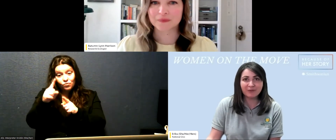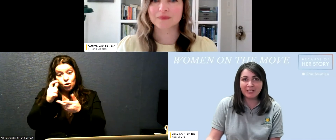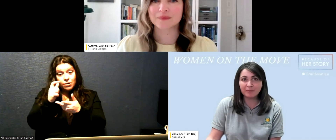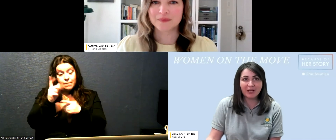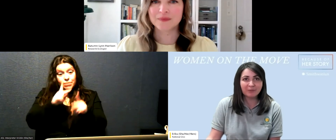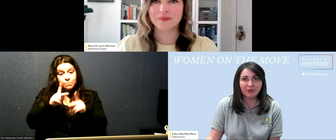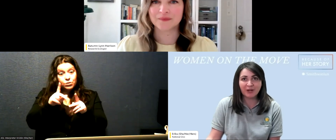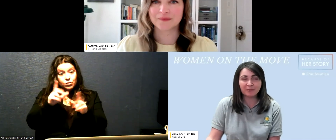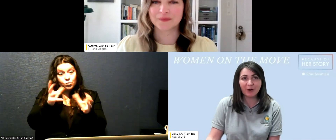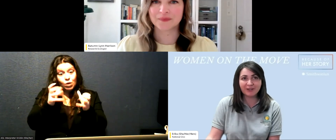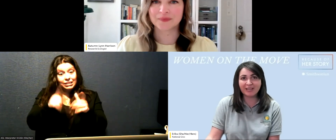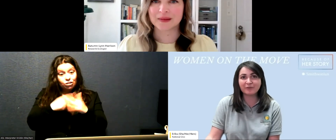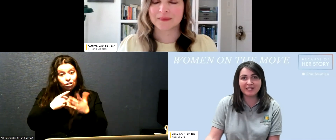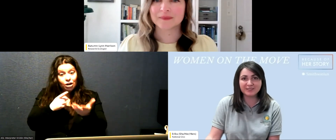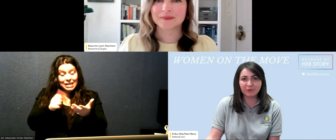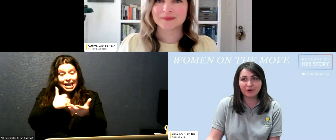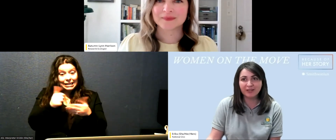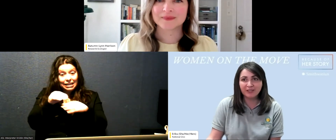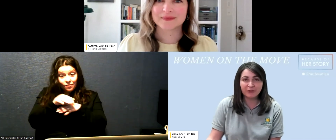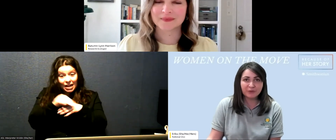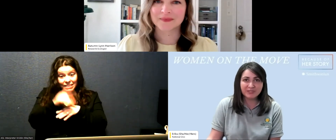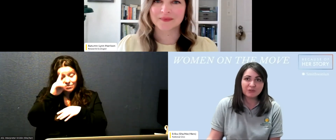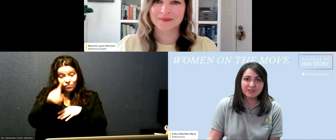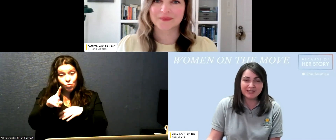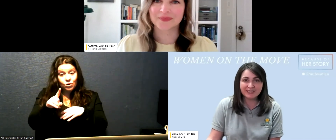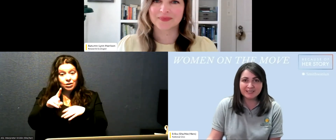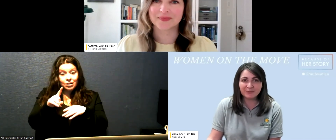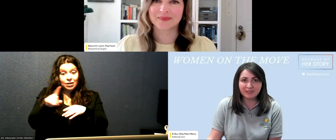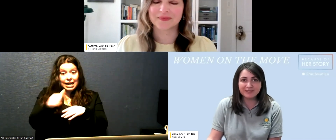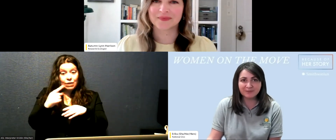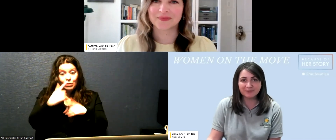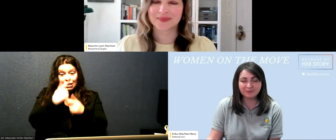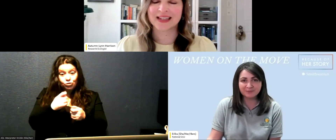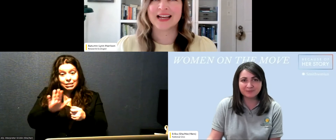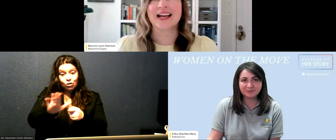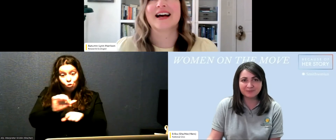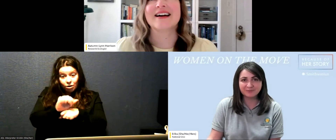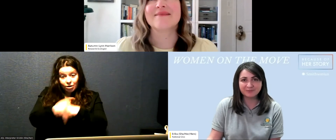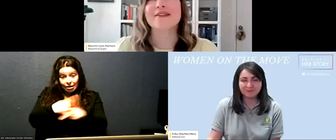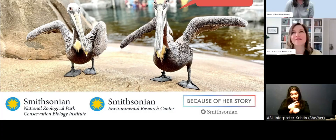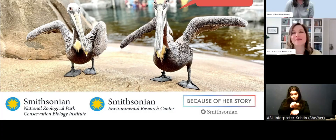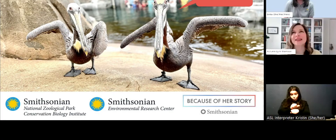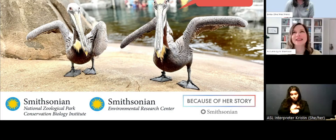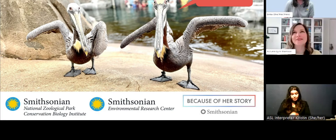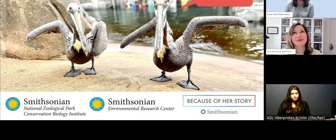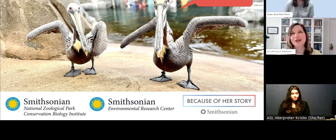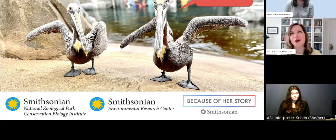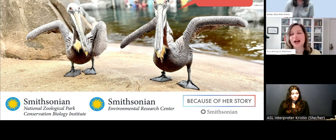any um, you know, kind of parting advice for those interested in this field? >>Autumn-Lynn: Um me, for me growing up